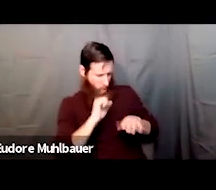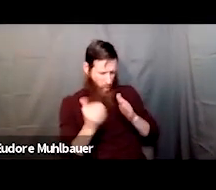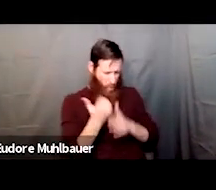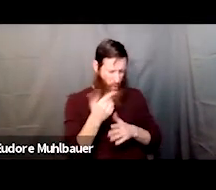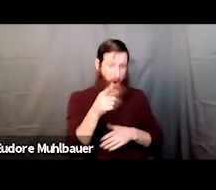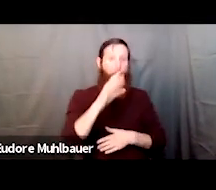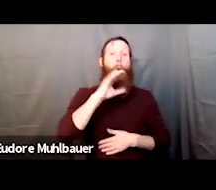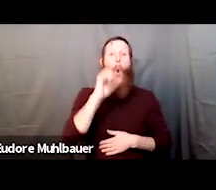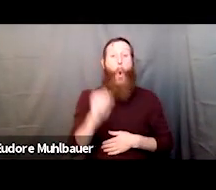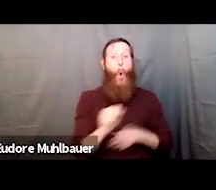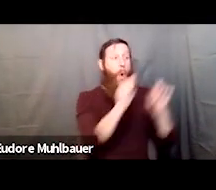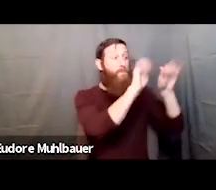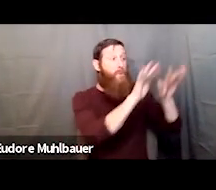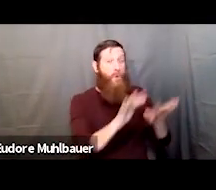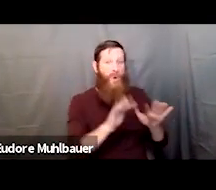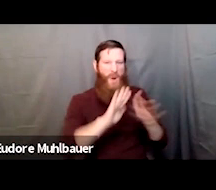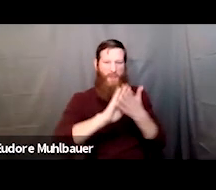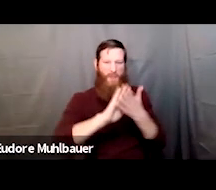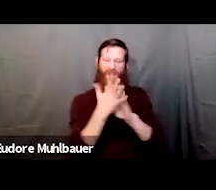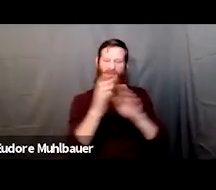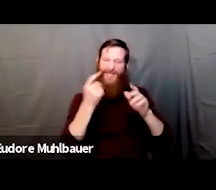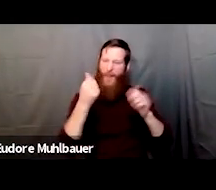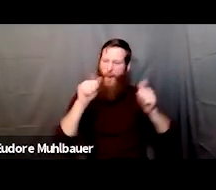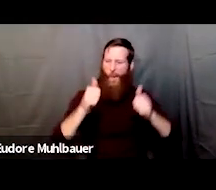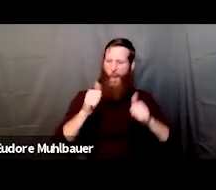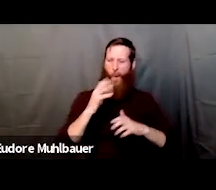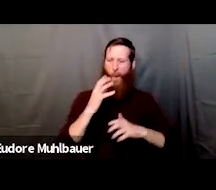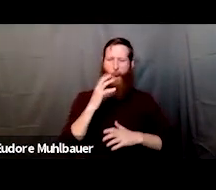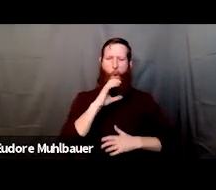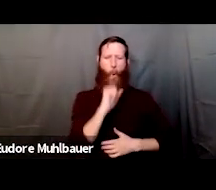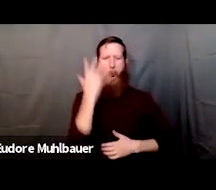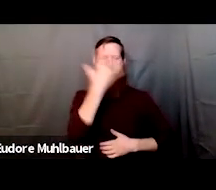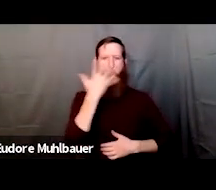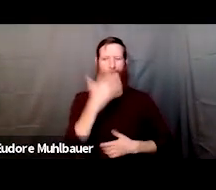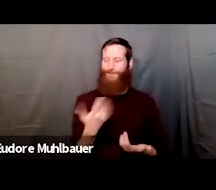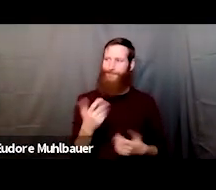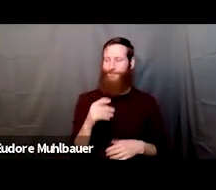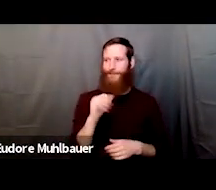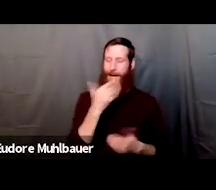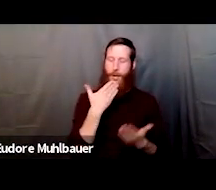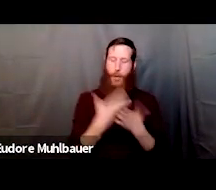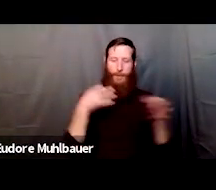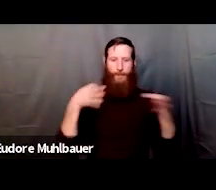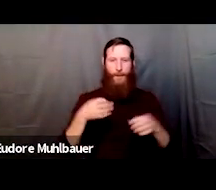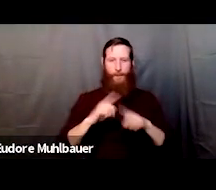Old debris will have an old look. I know that's not very descriptive. But you think about a fresh new snowball